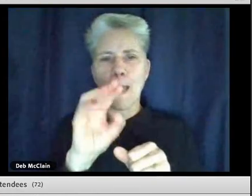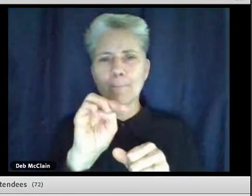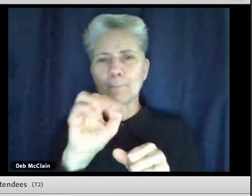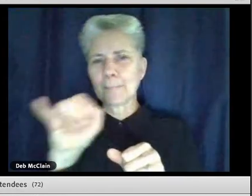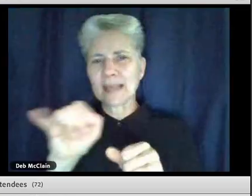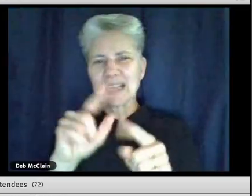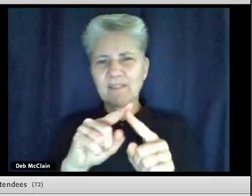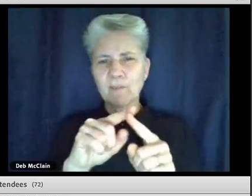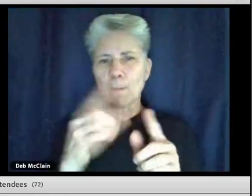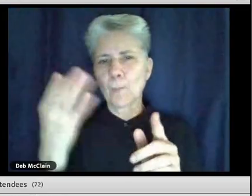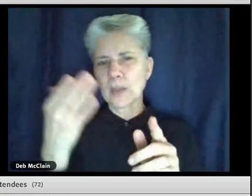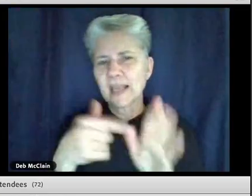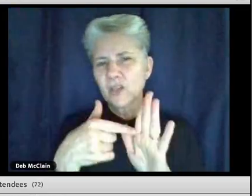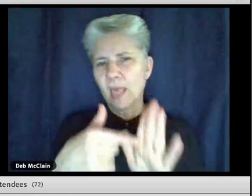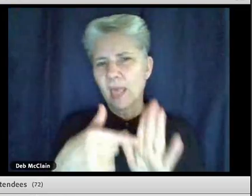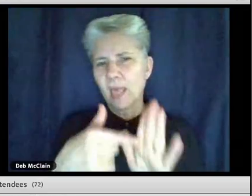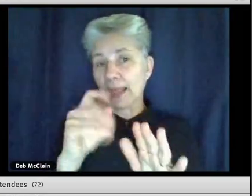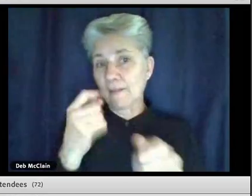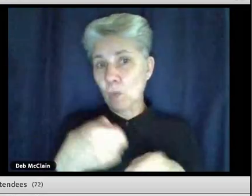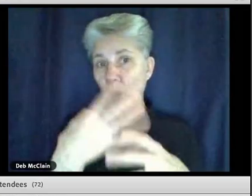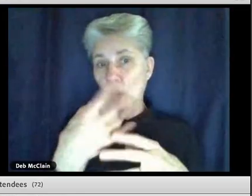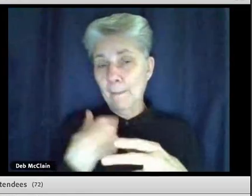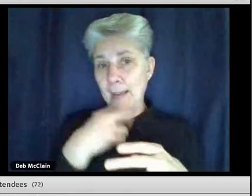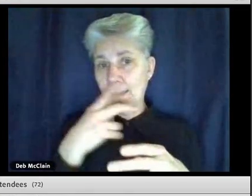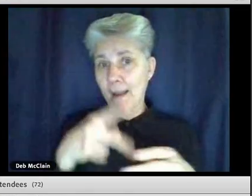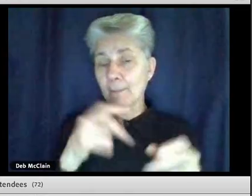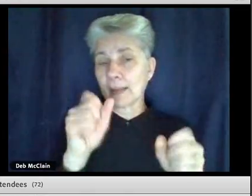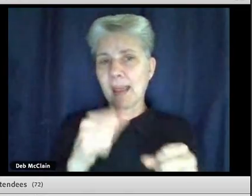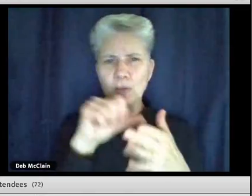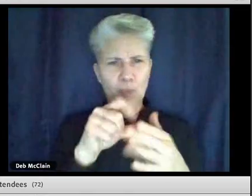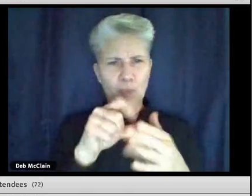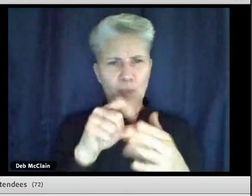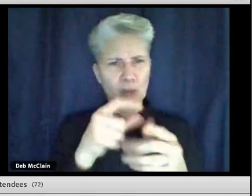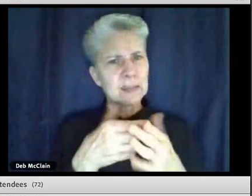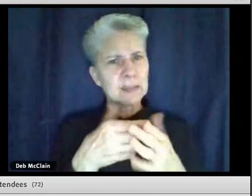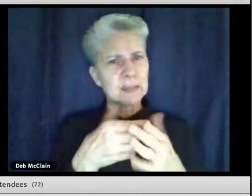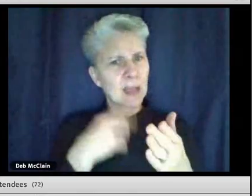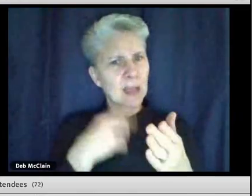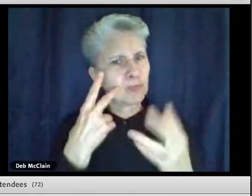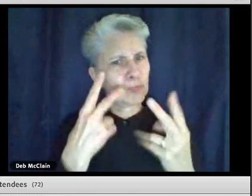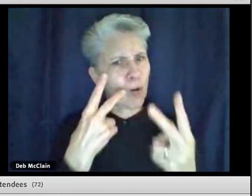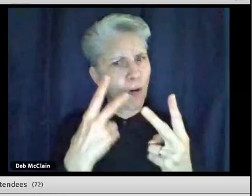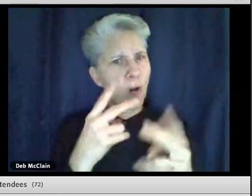You can always Google someone, but Webmii was a little bit different presentation, and so this is the link if you want to look me up.